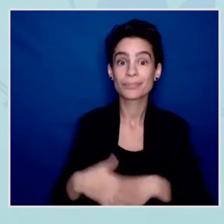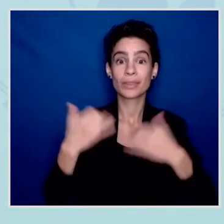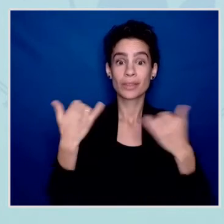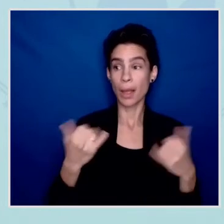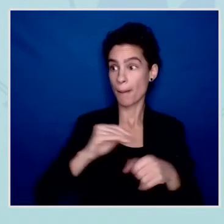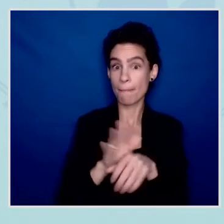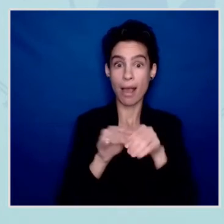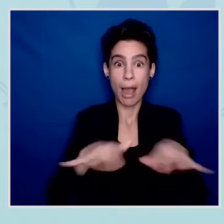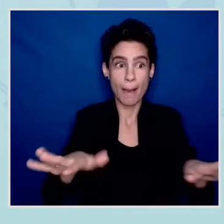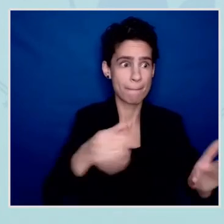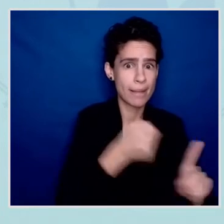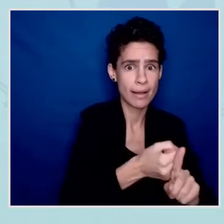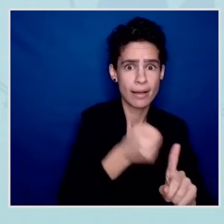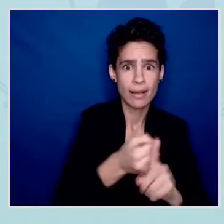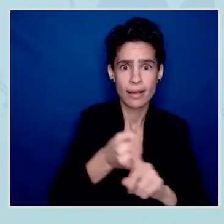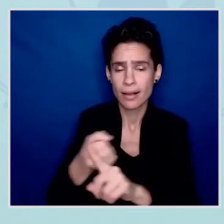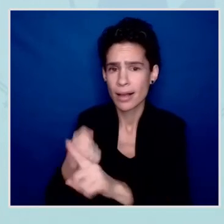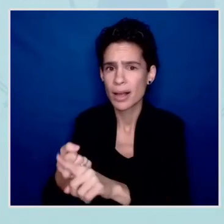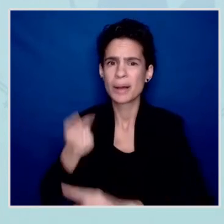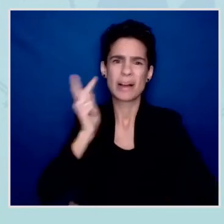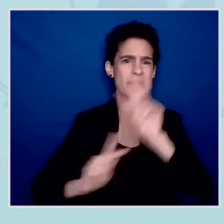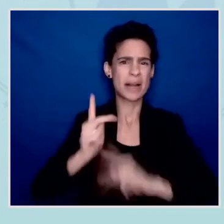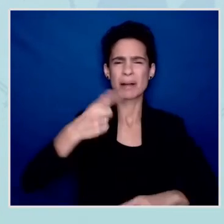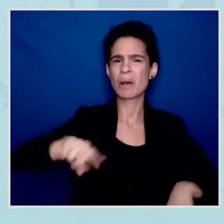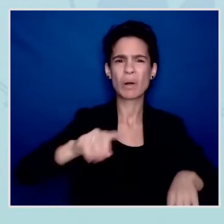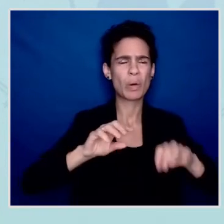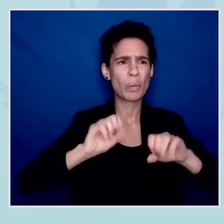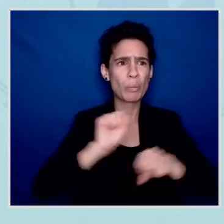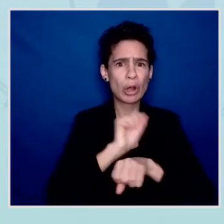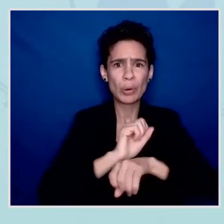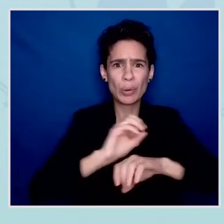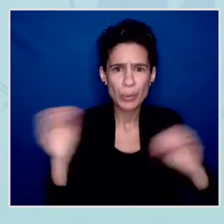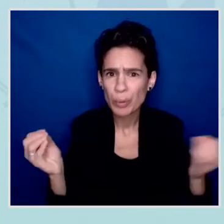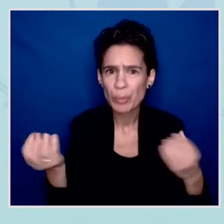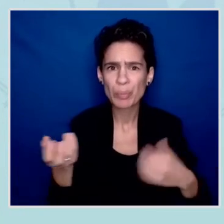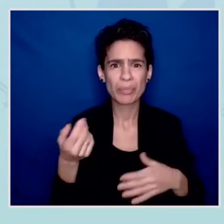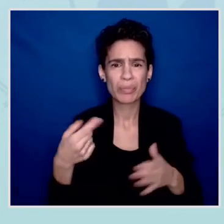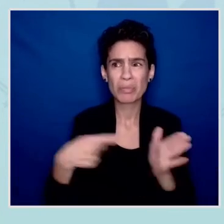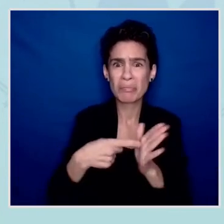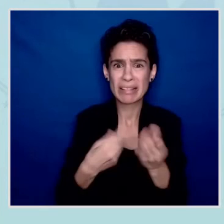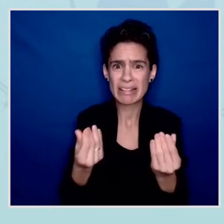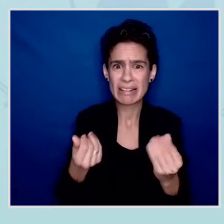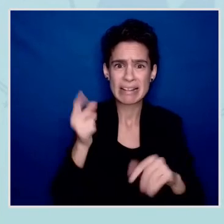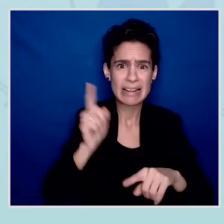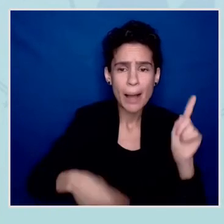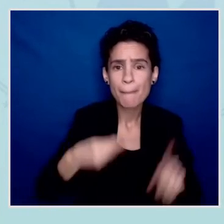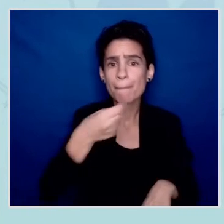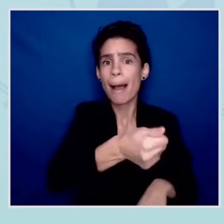STATE AND LOCAL GOVERNMENTS ARE SLASHING JOBS, 20,000 LOCAL